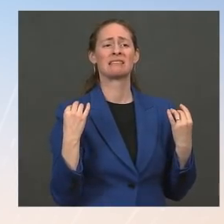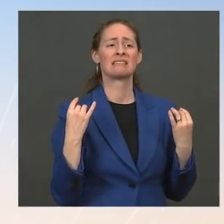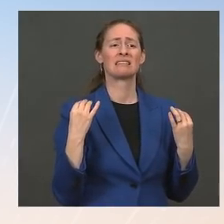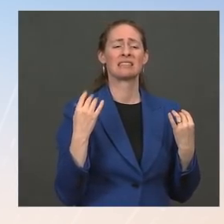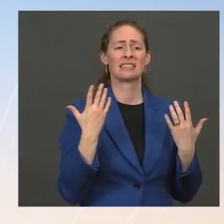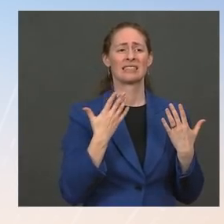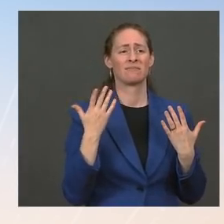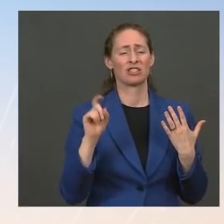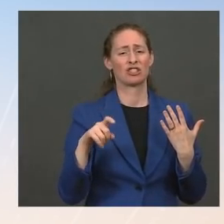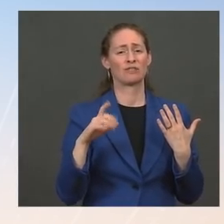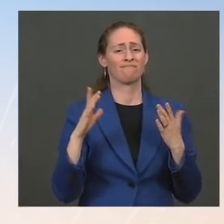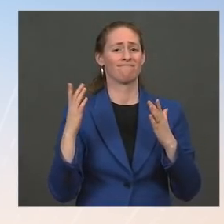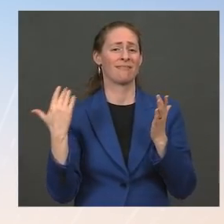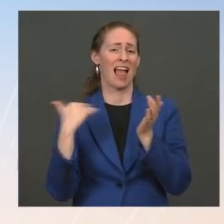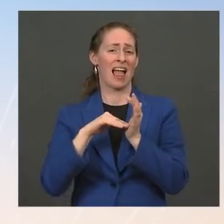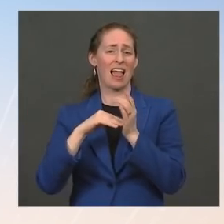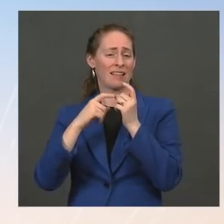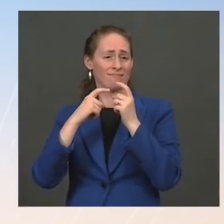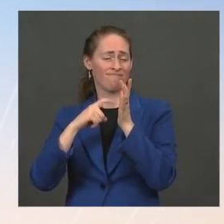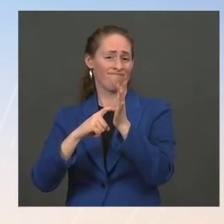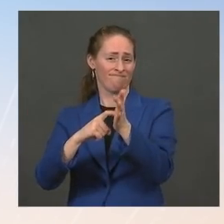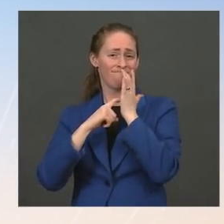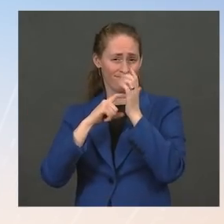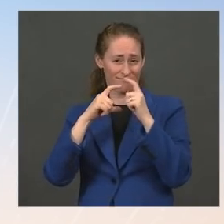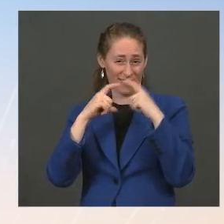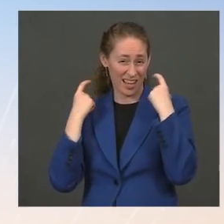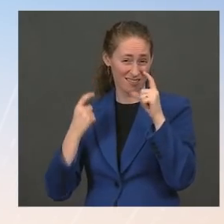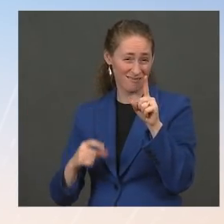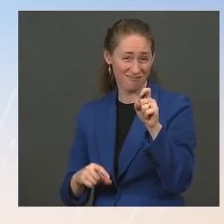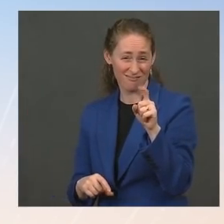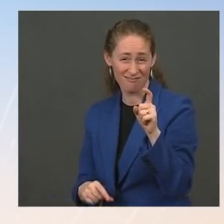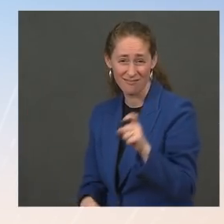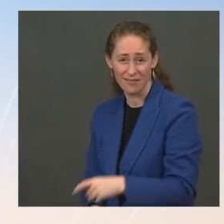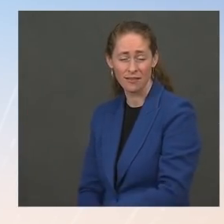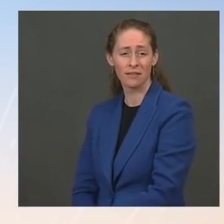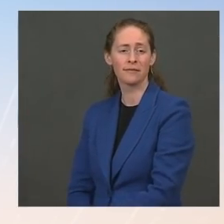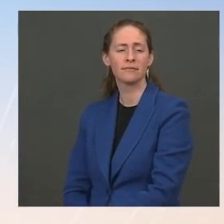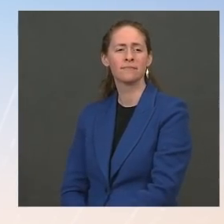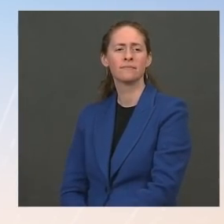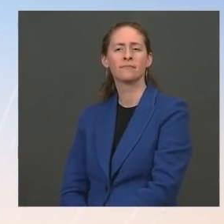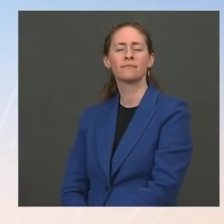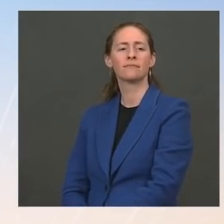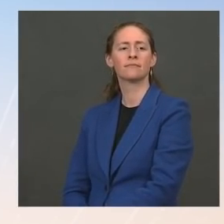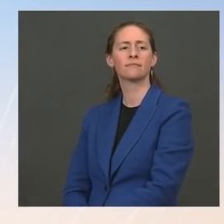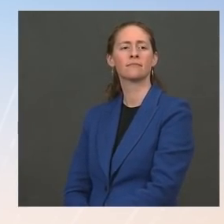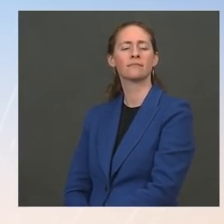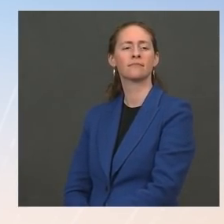Ms. Psaki: Again, we are -- we rely on the guidance and the recommendations by our public health officials,